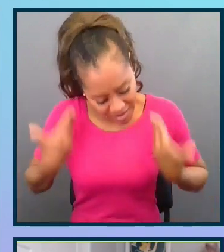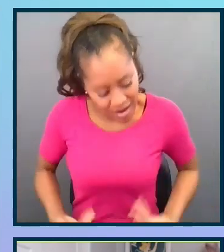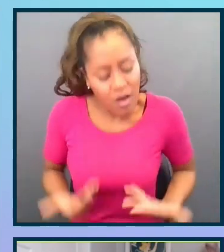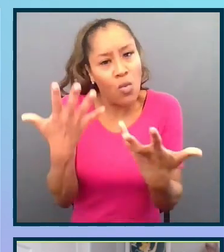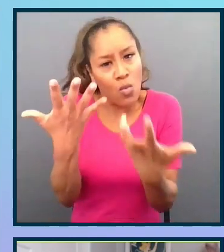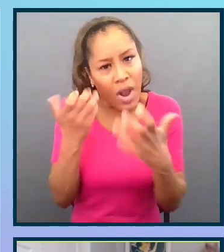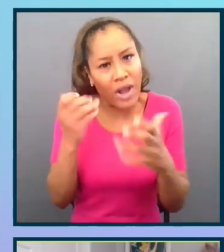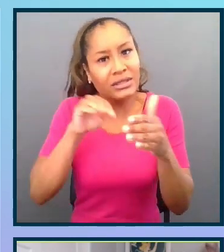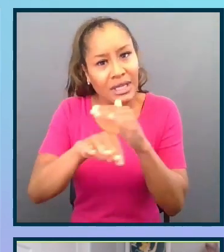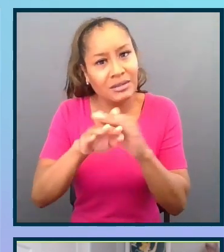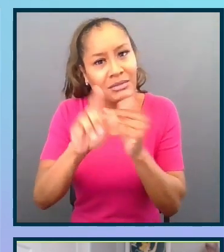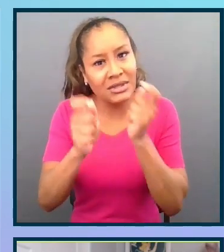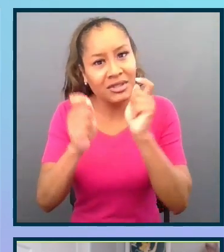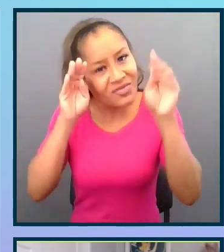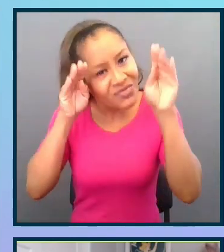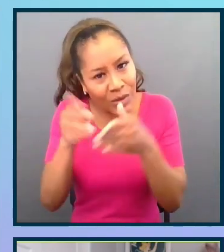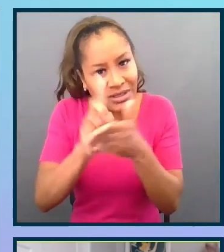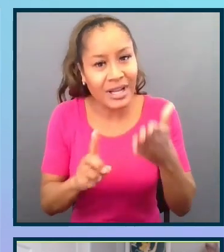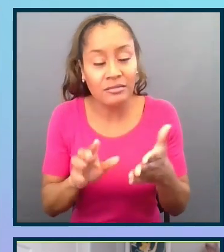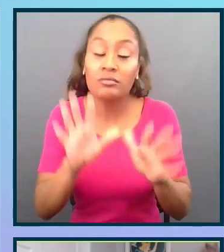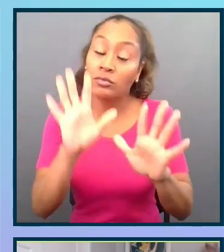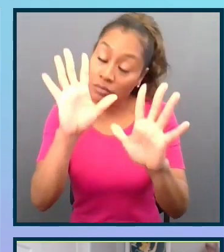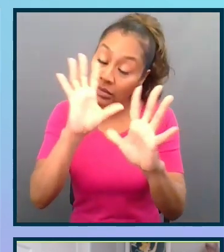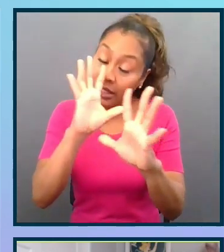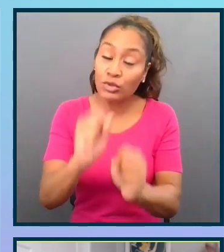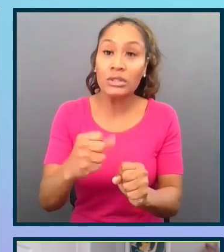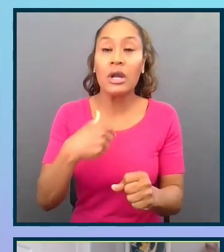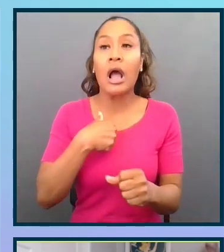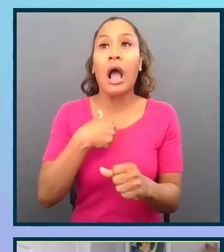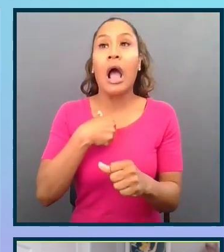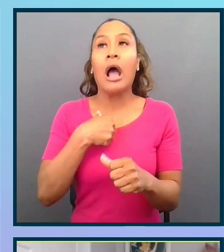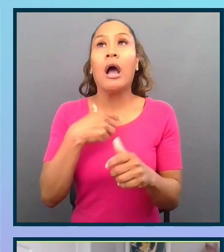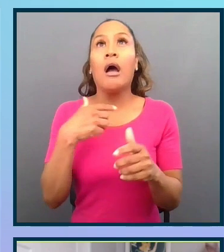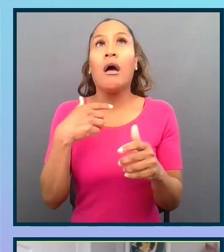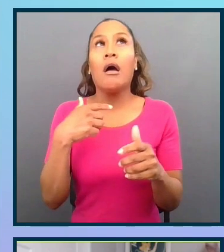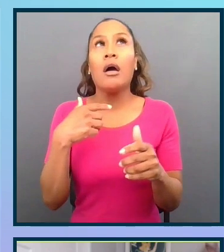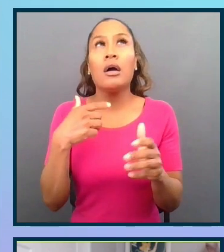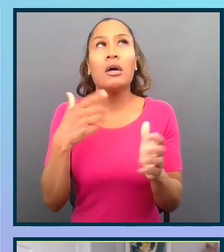It's interesting for me, I, in terms of my career,